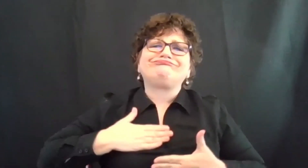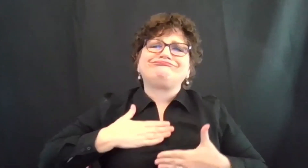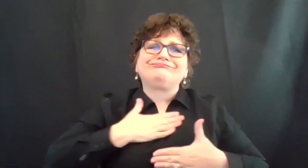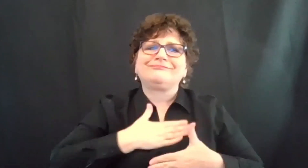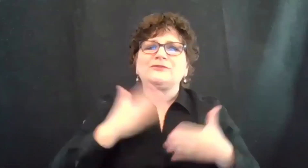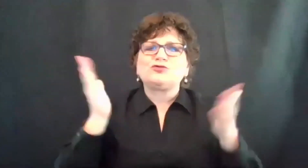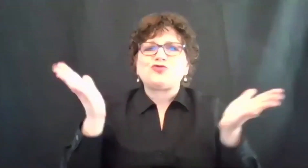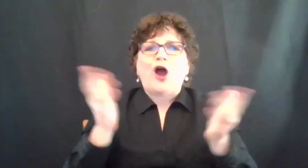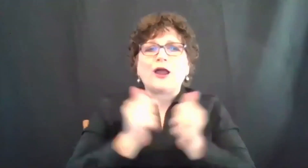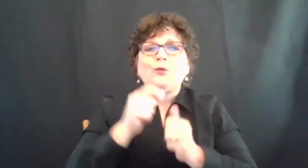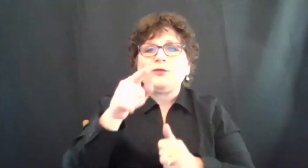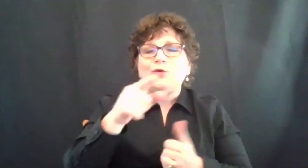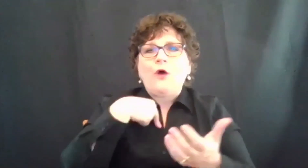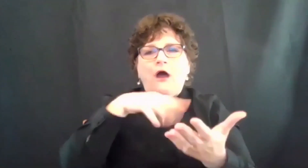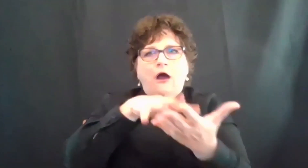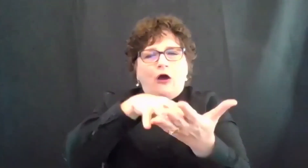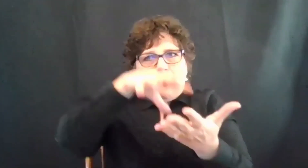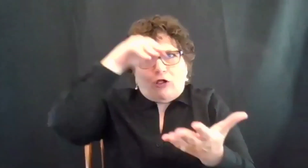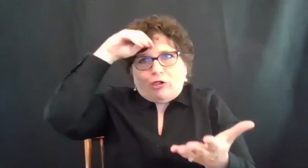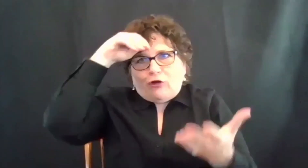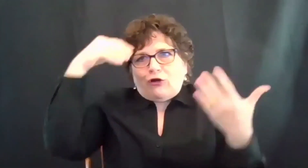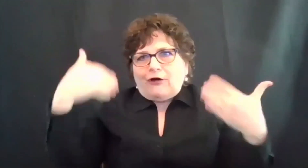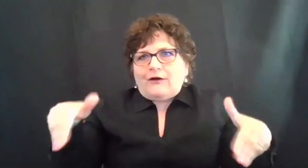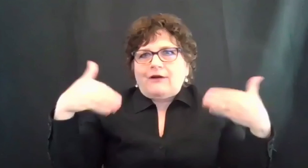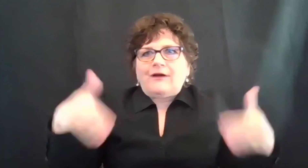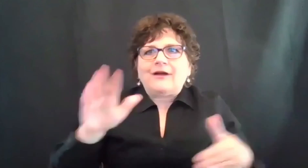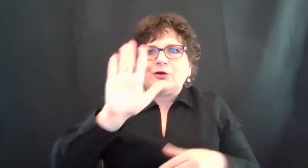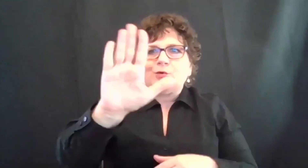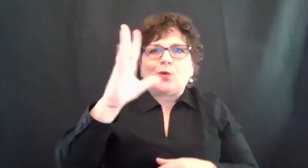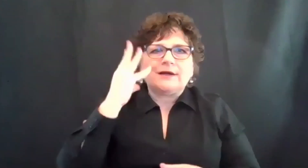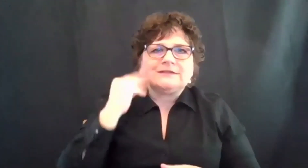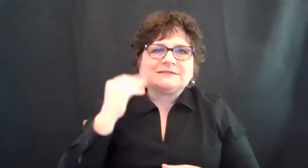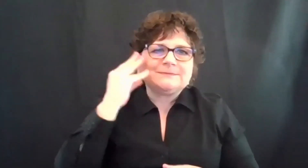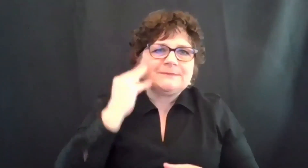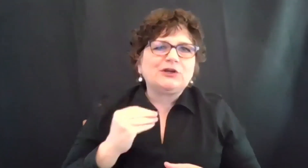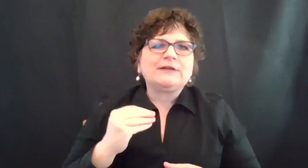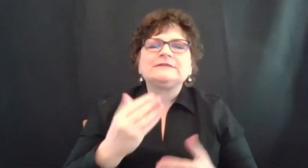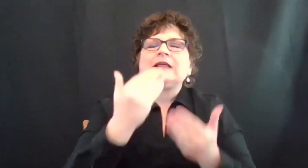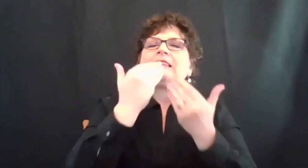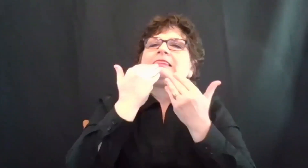I enjoyed talking with you and learning from your experiences.